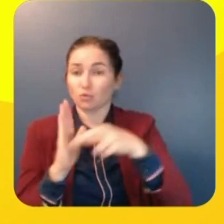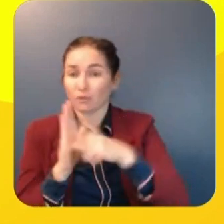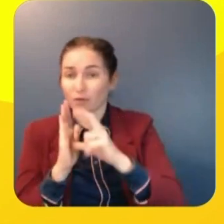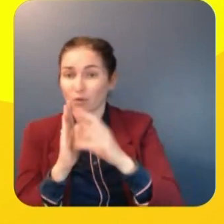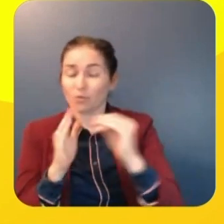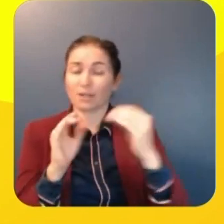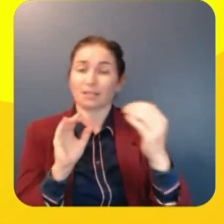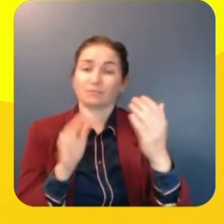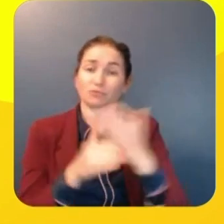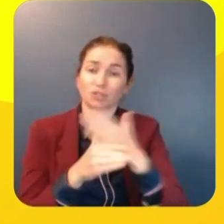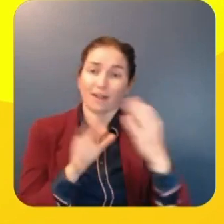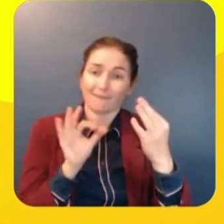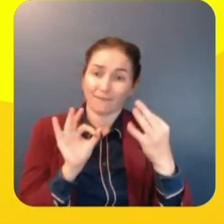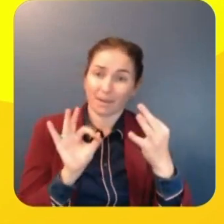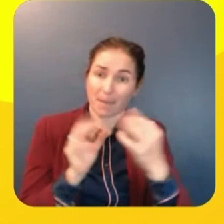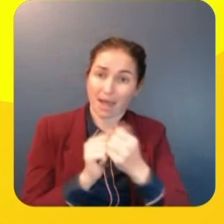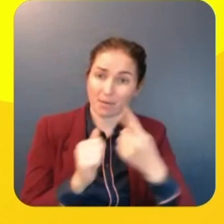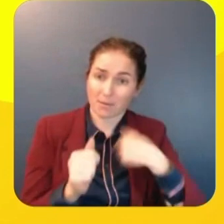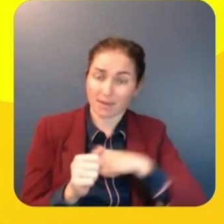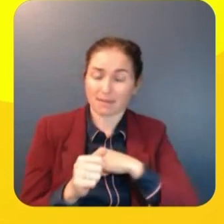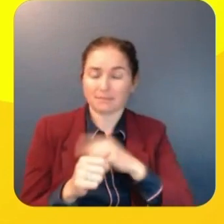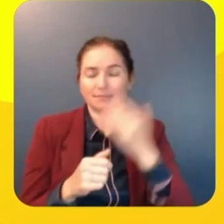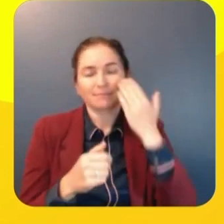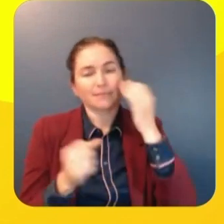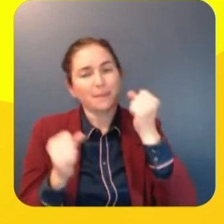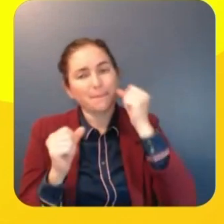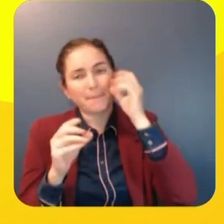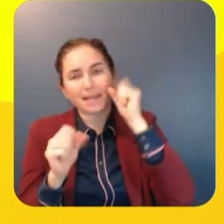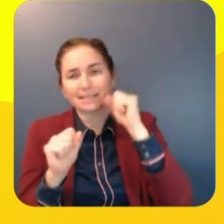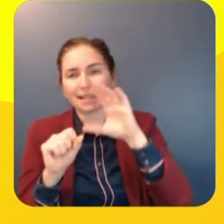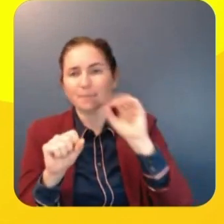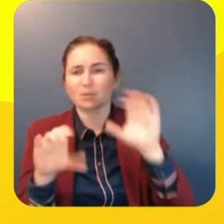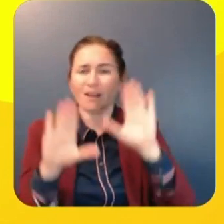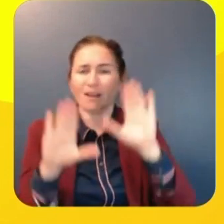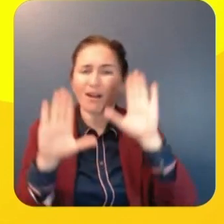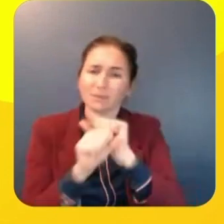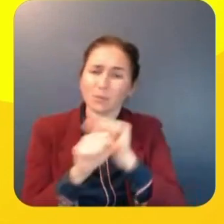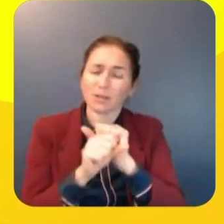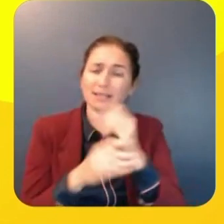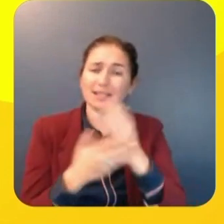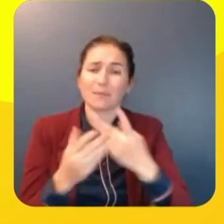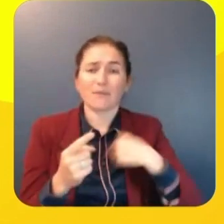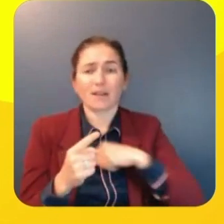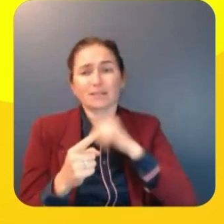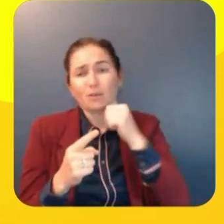Look, there are amazing companies doing awesome work and some of us who don't have the same resources to do the work really want to.